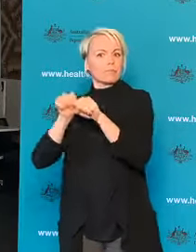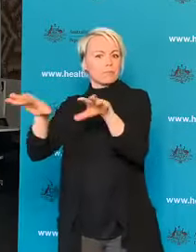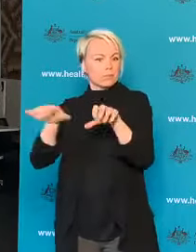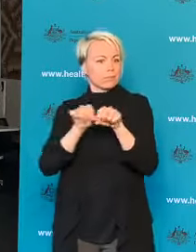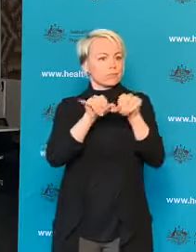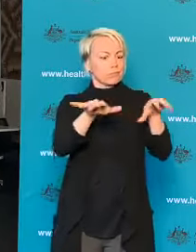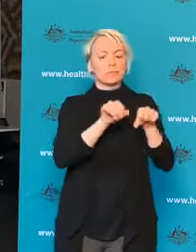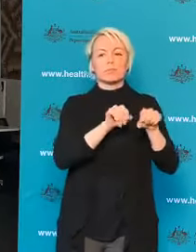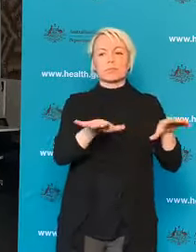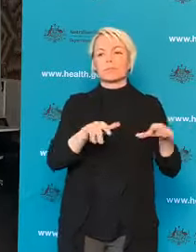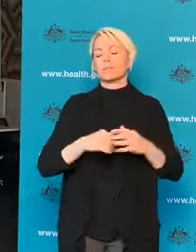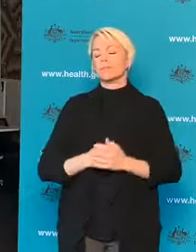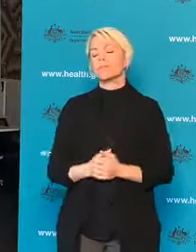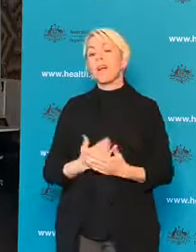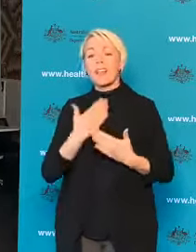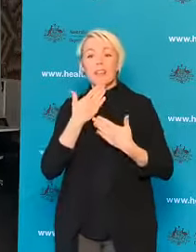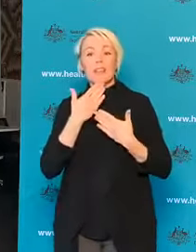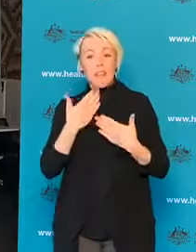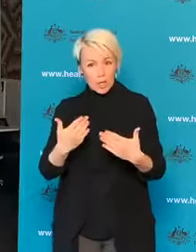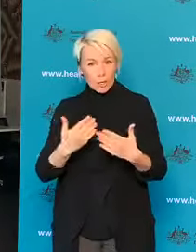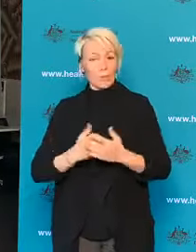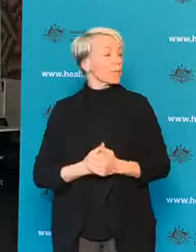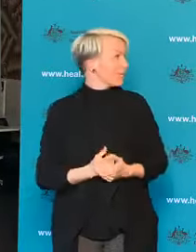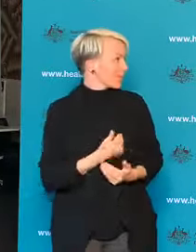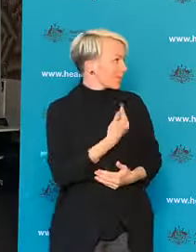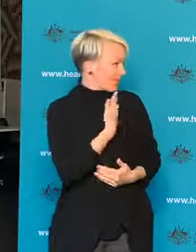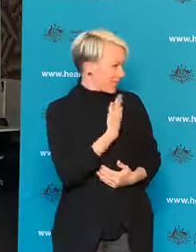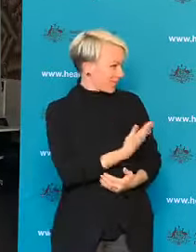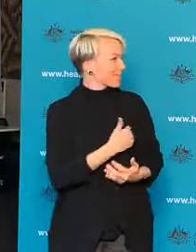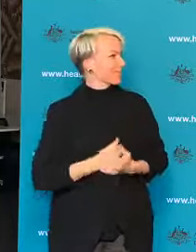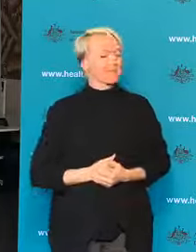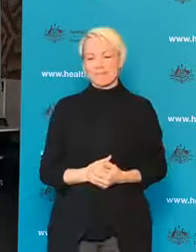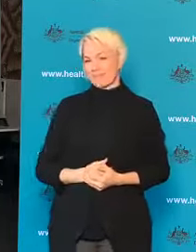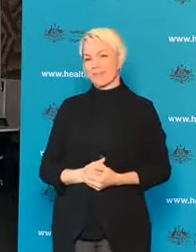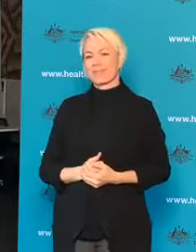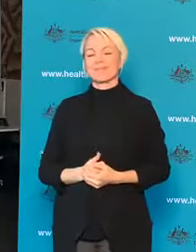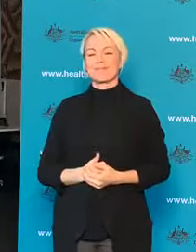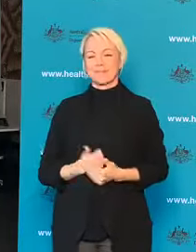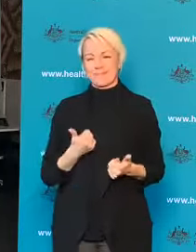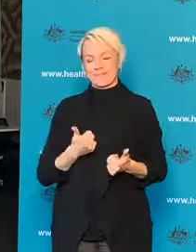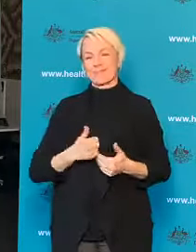Thank you everybody and thank you to our interpreters. Thank you very much.